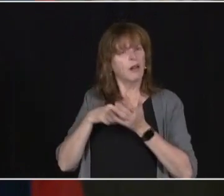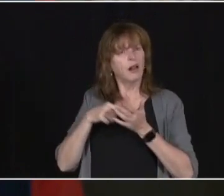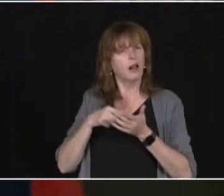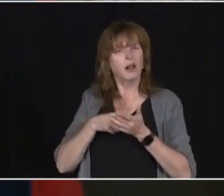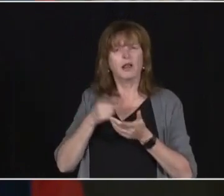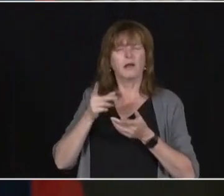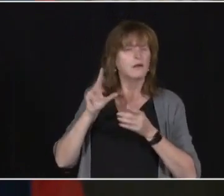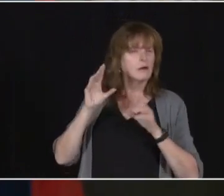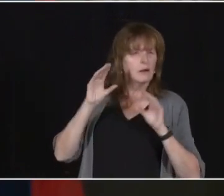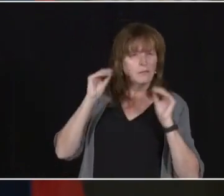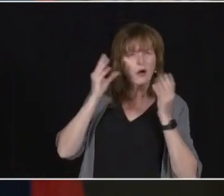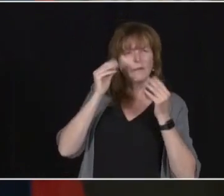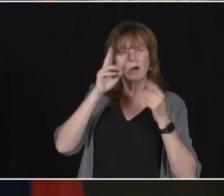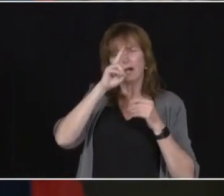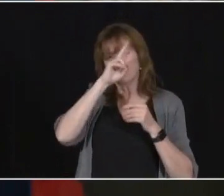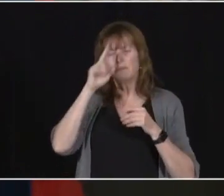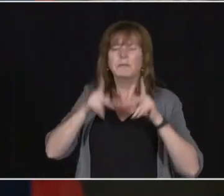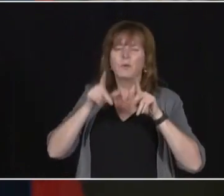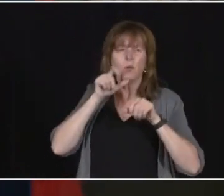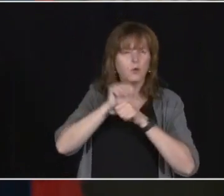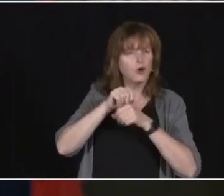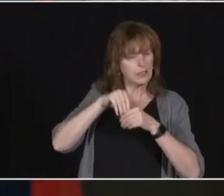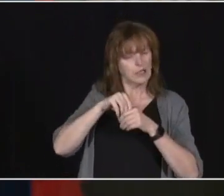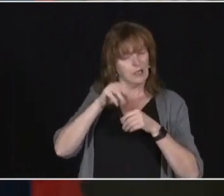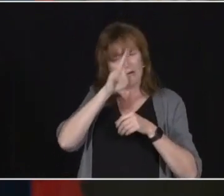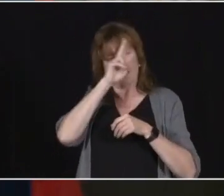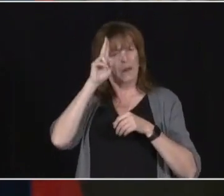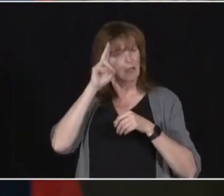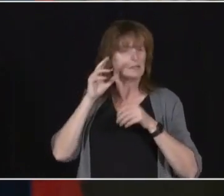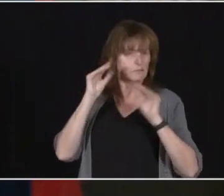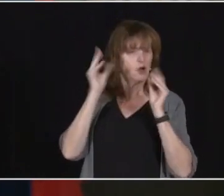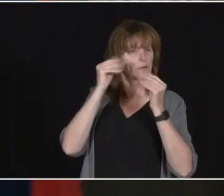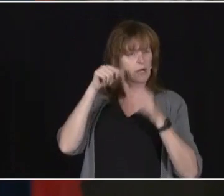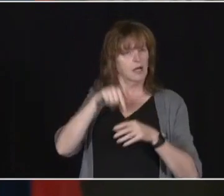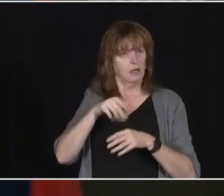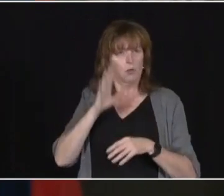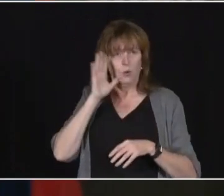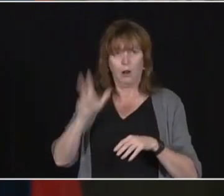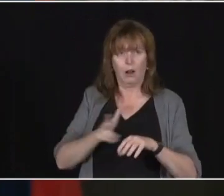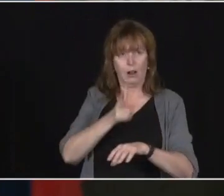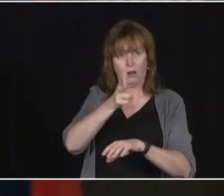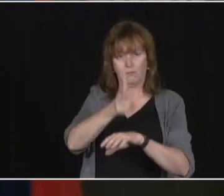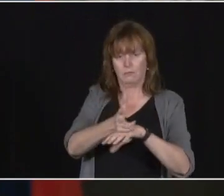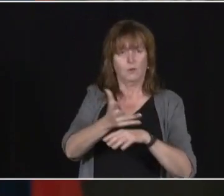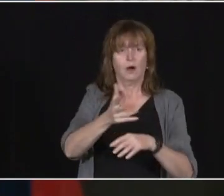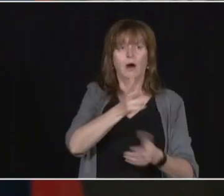start testing for COVID-19. I'm wondering your reaction to this plan.